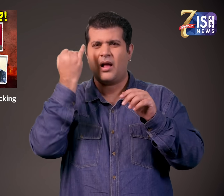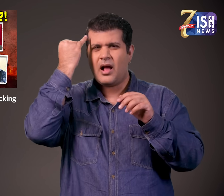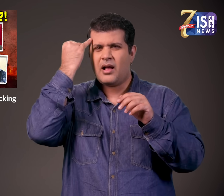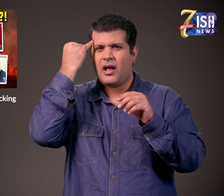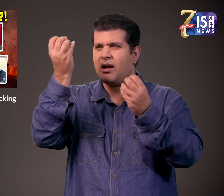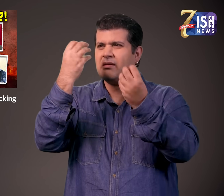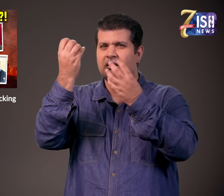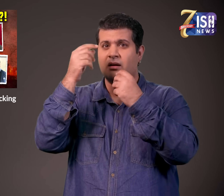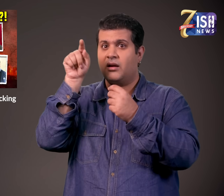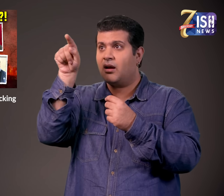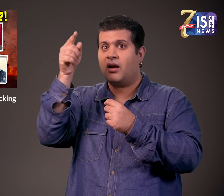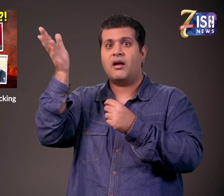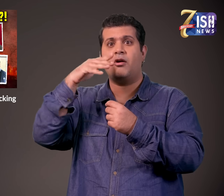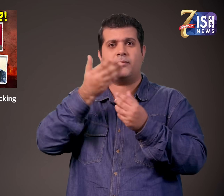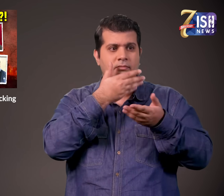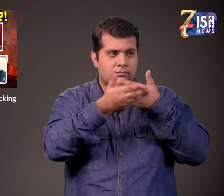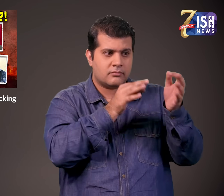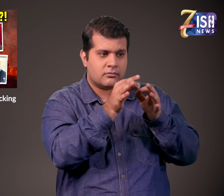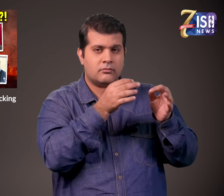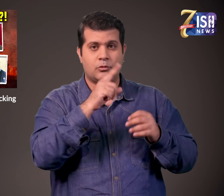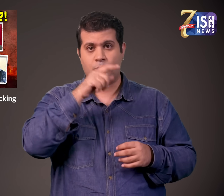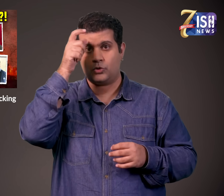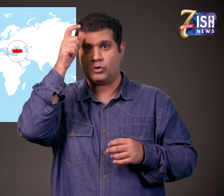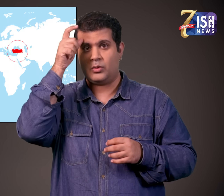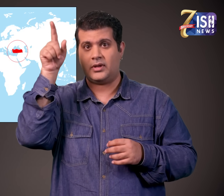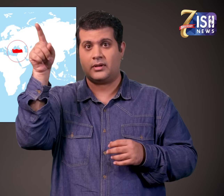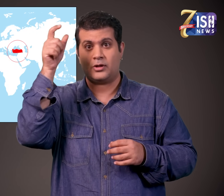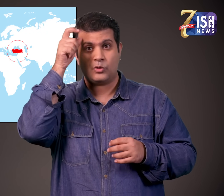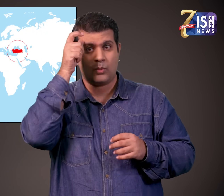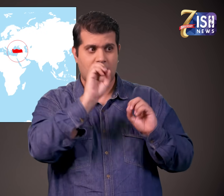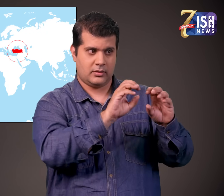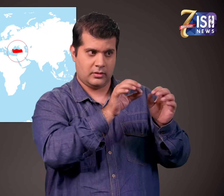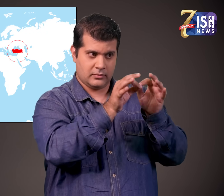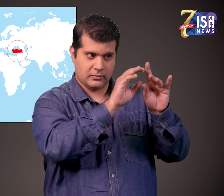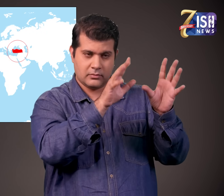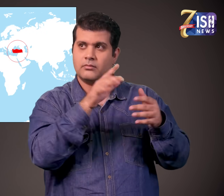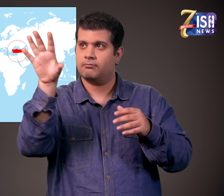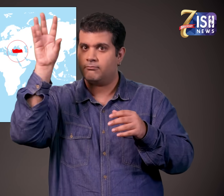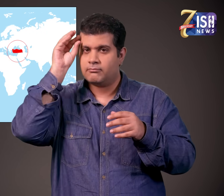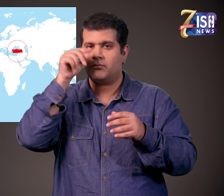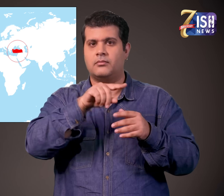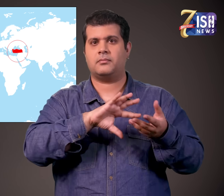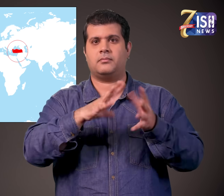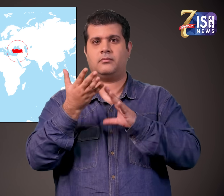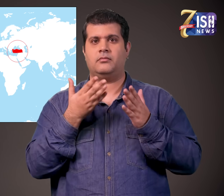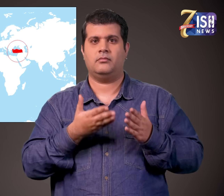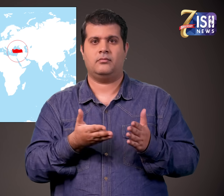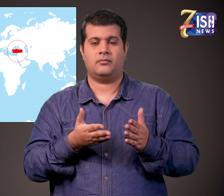acting under the guidance of handlers based in Türkiye. That's how he mastered bomb-making.